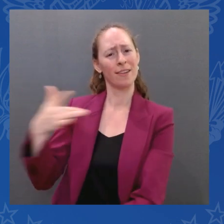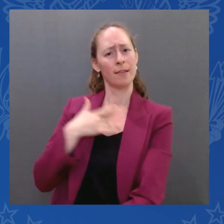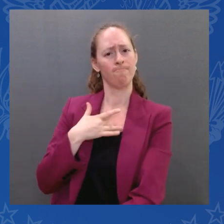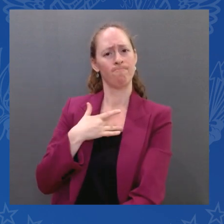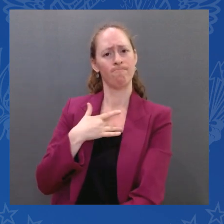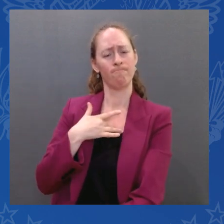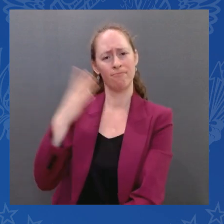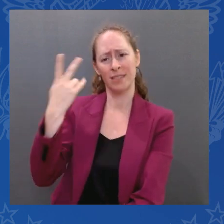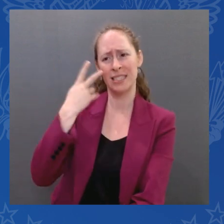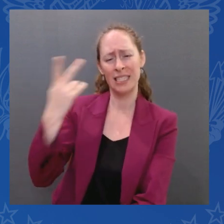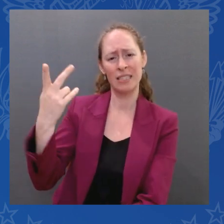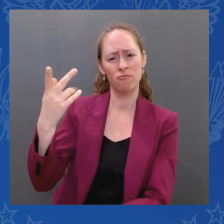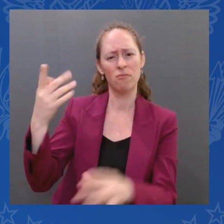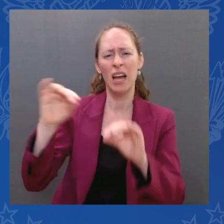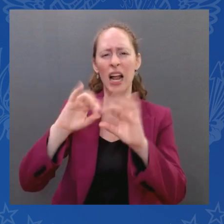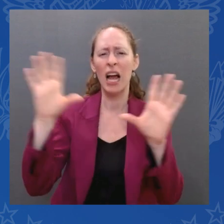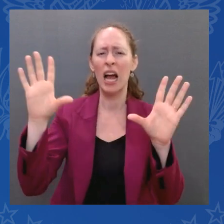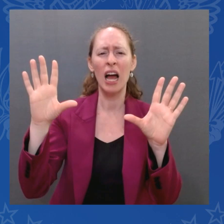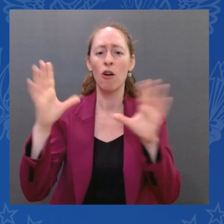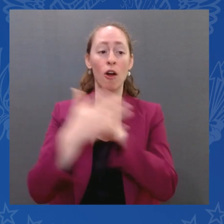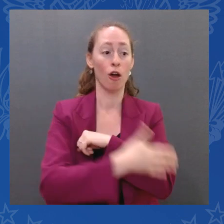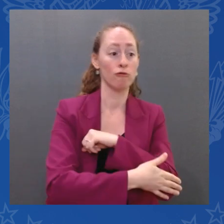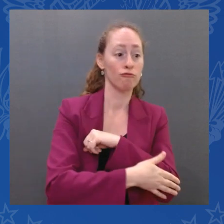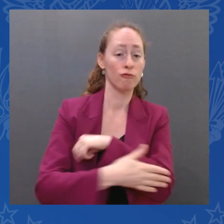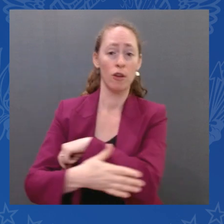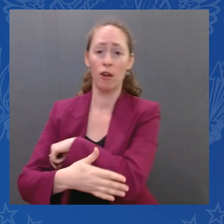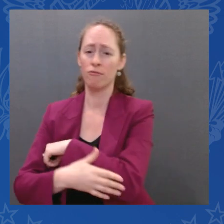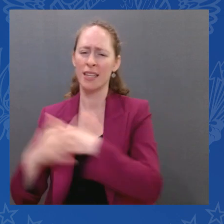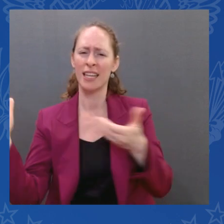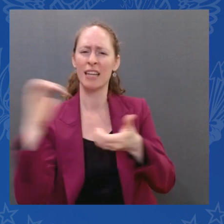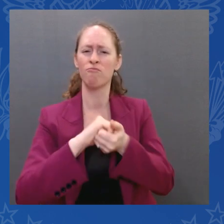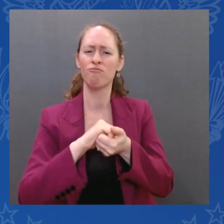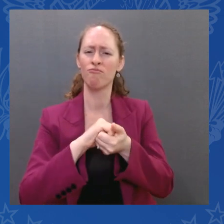our commitment to shared values, democracy, freedom,